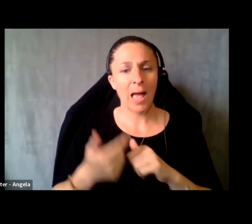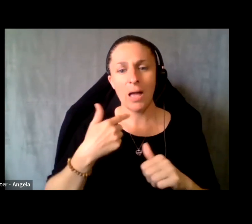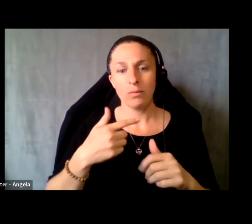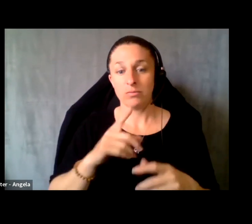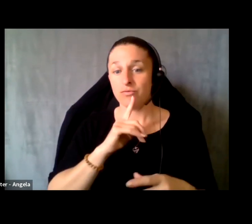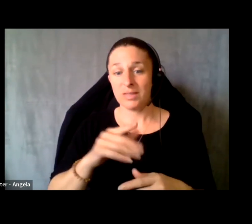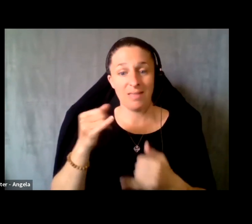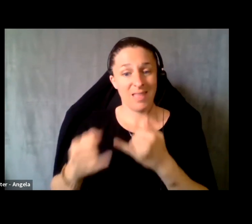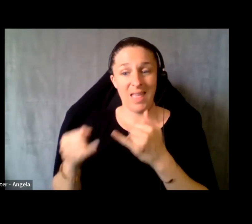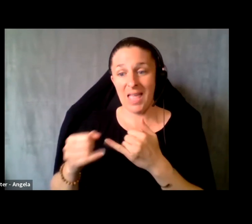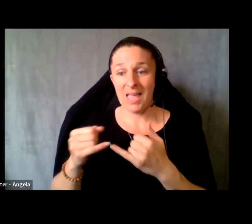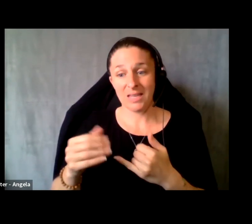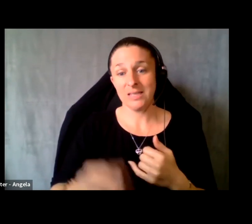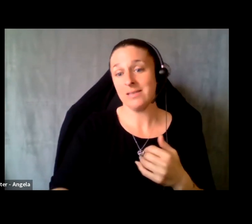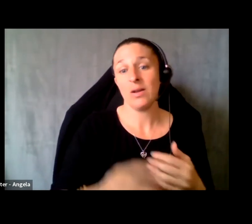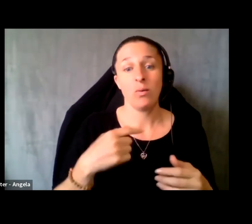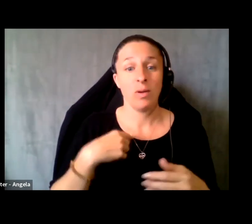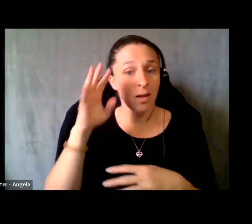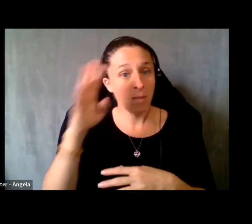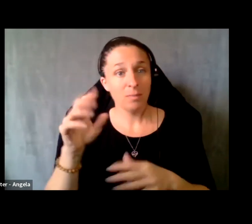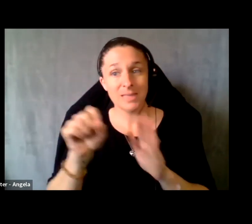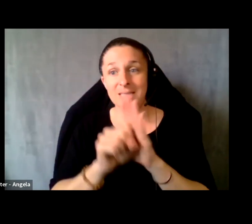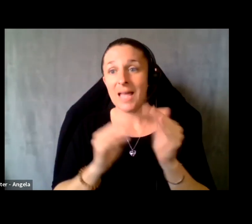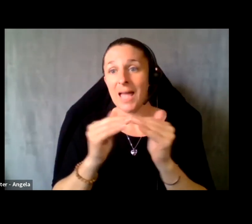hopefully, when we come up with this State Equity plan, have all those pieces in that